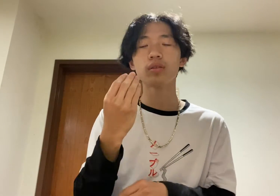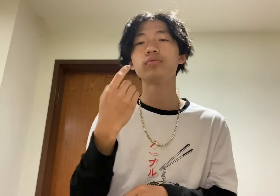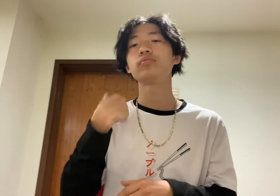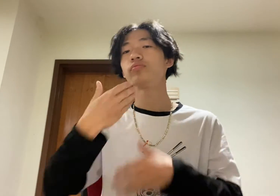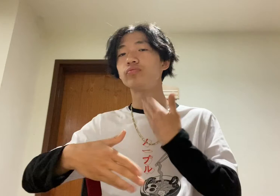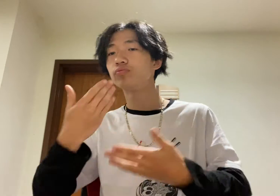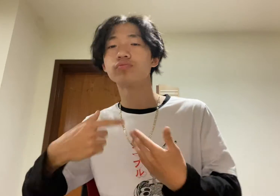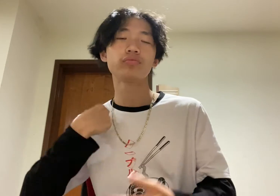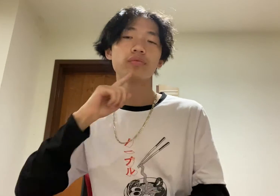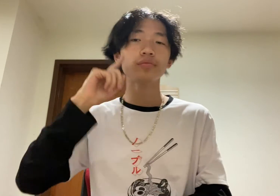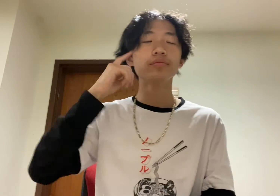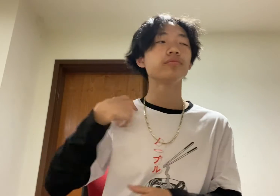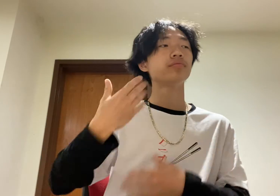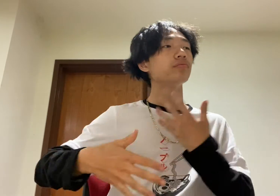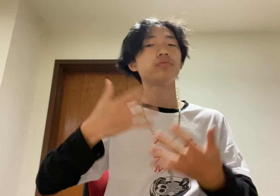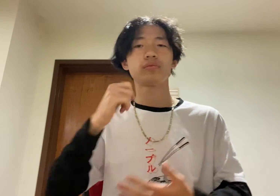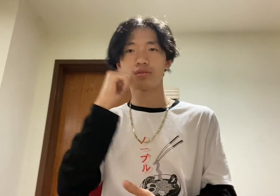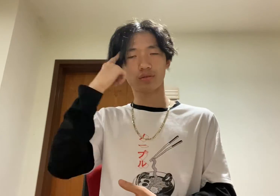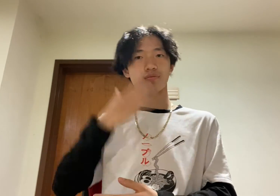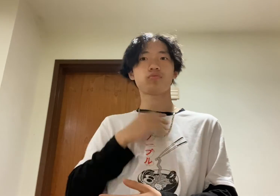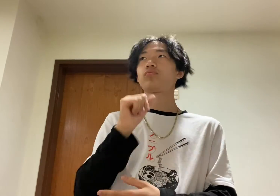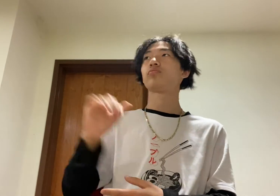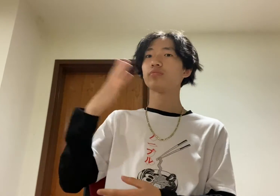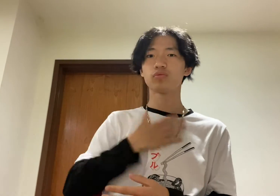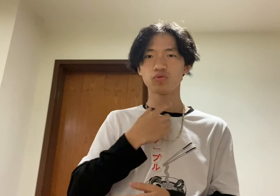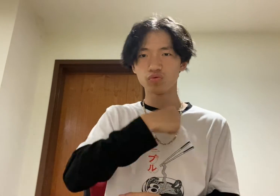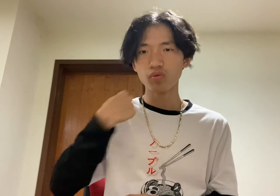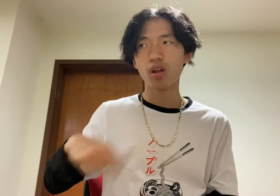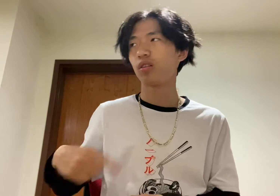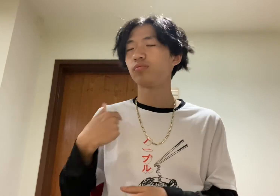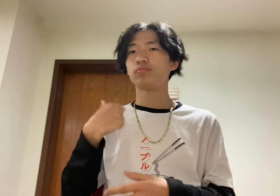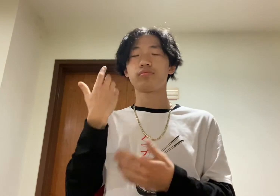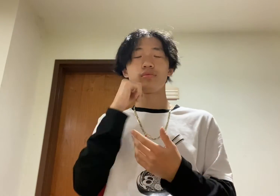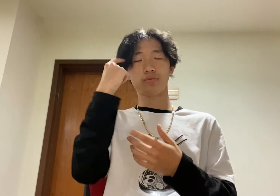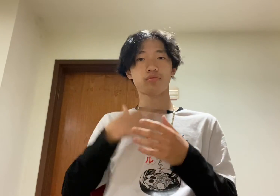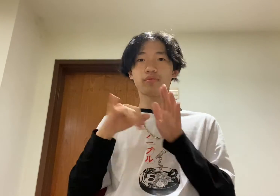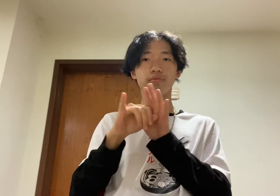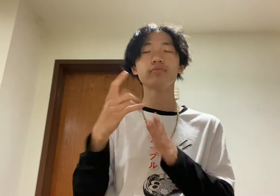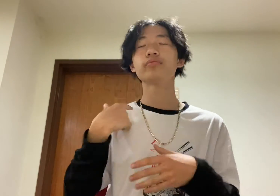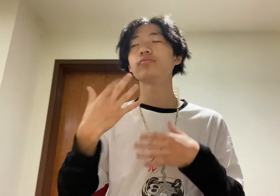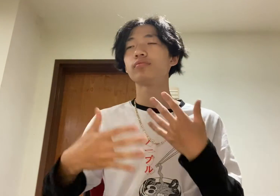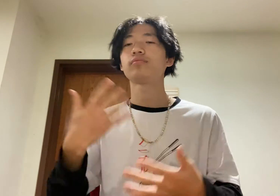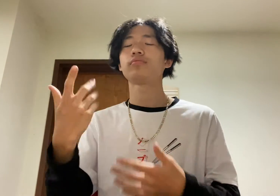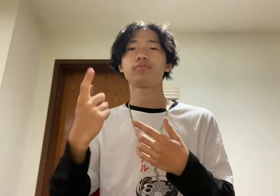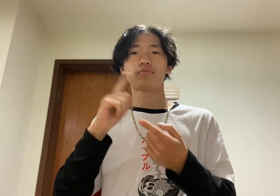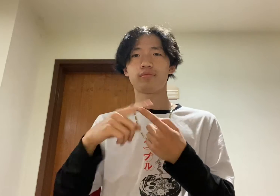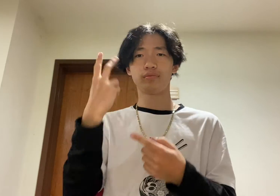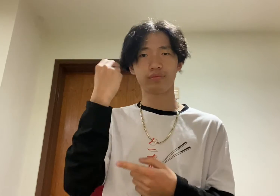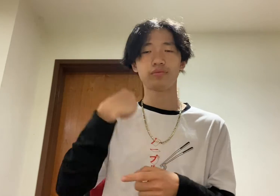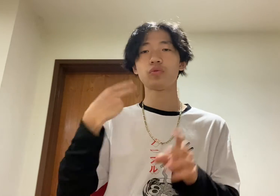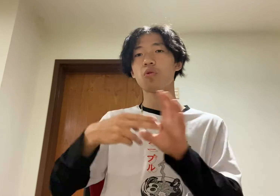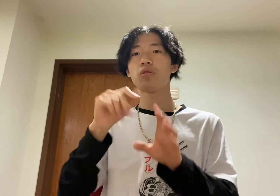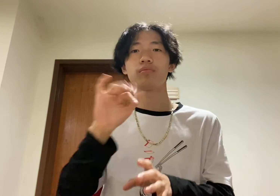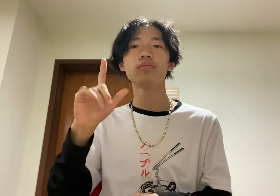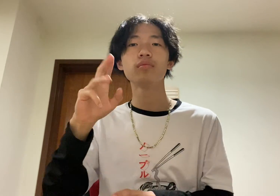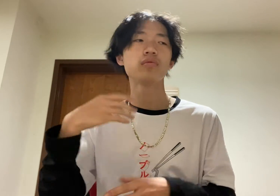then I moved here when I was 14 years old. I only thought about my deaf analogy, but now think about my Chinese identity.